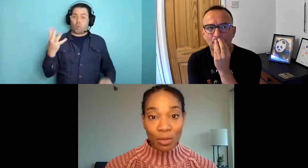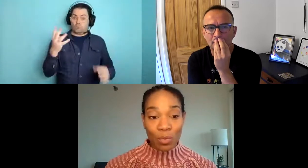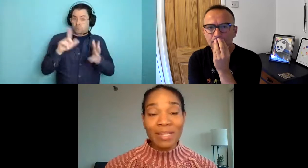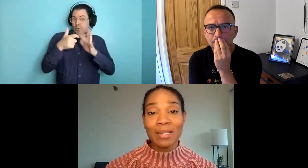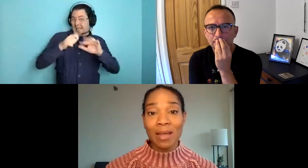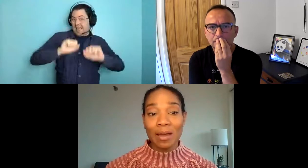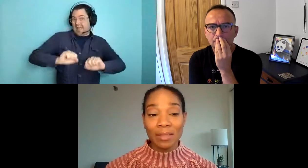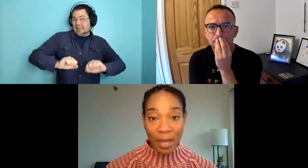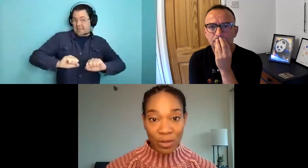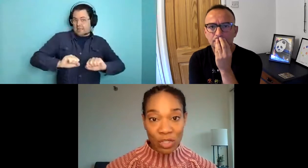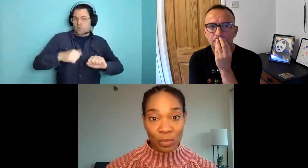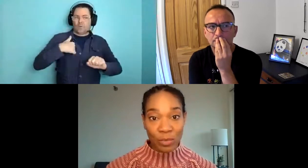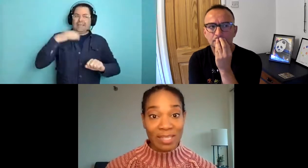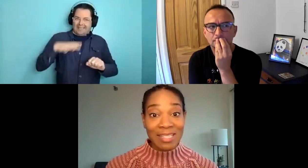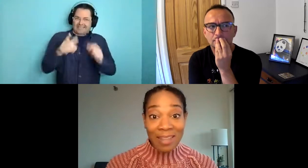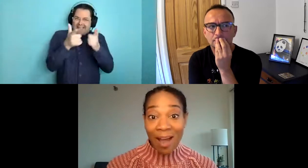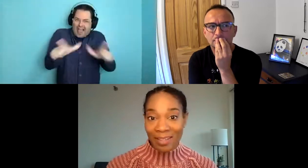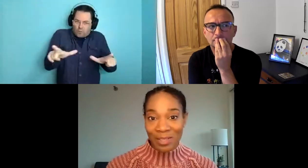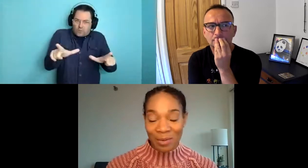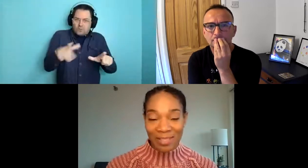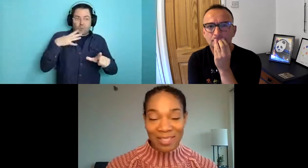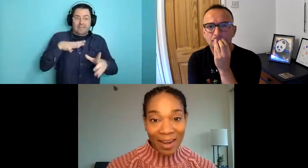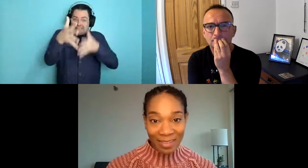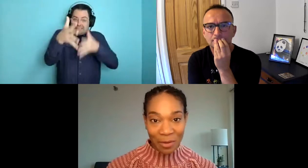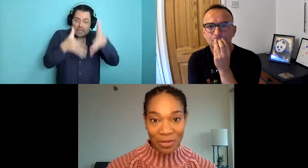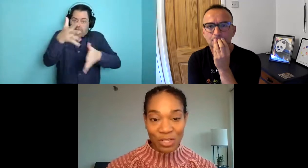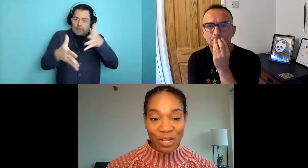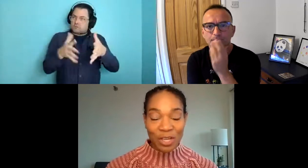what this dictionary is, it's a resource to dive into